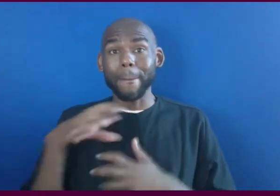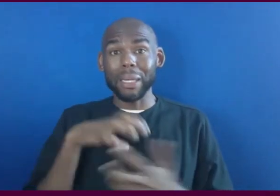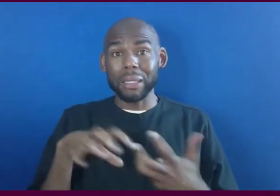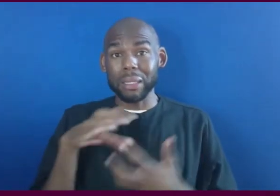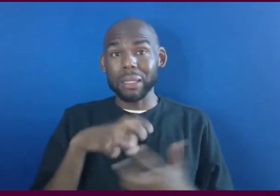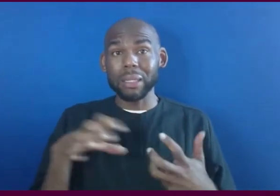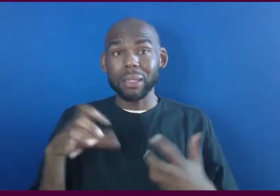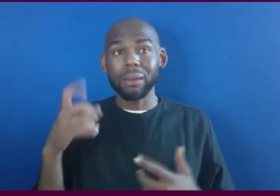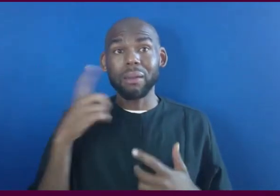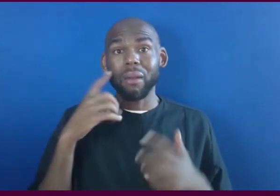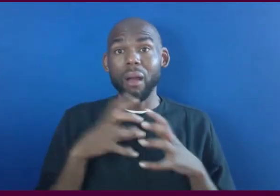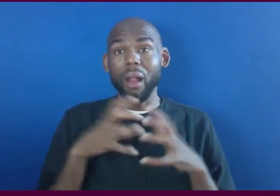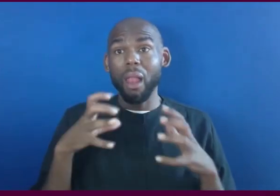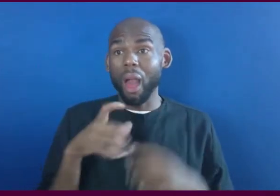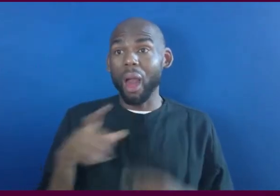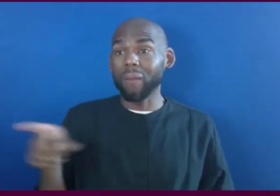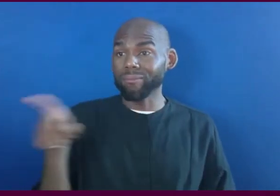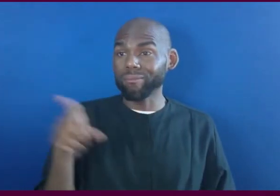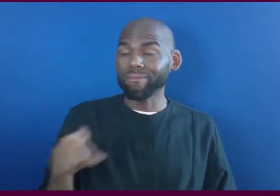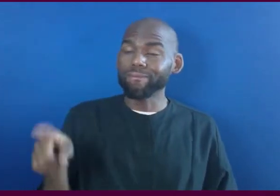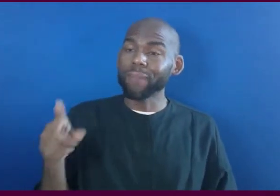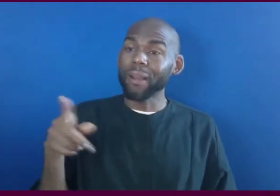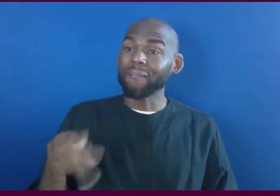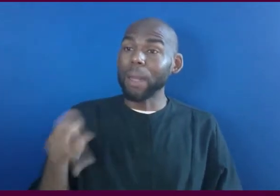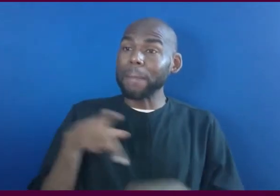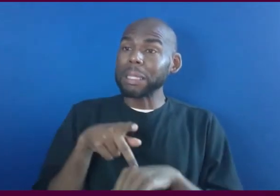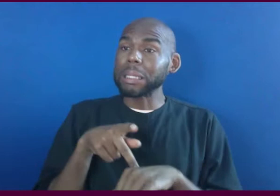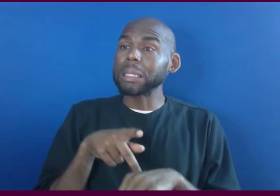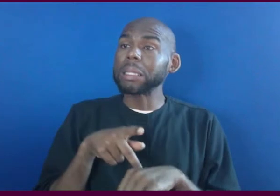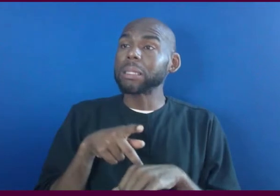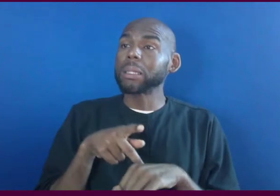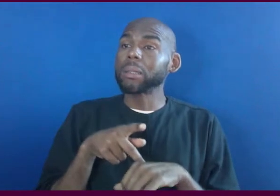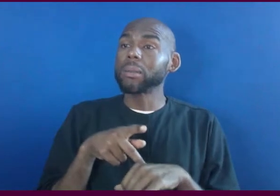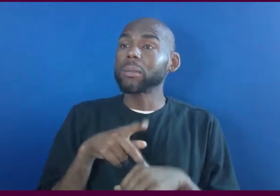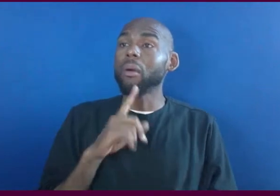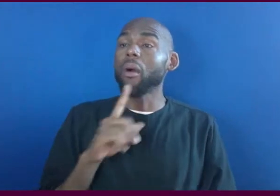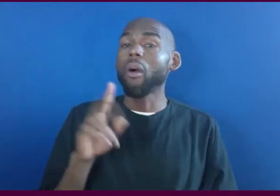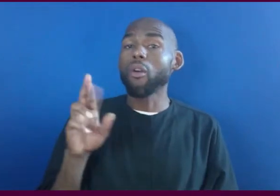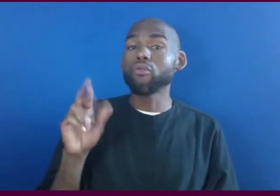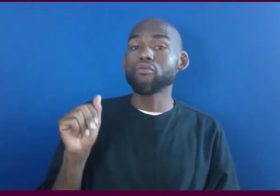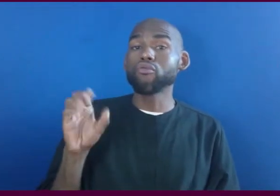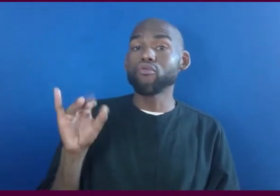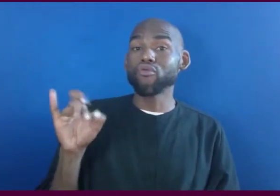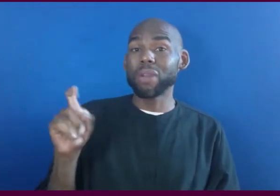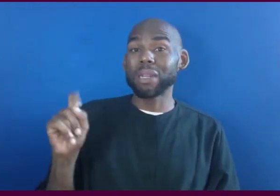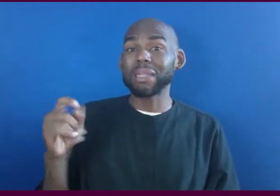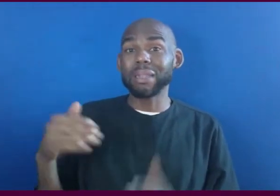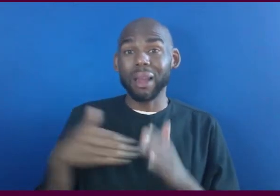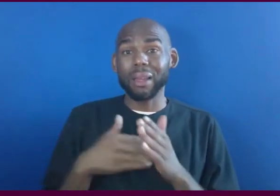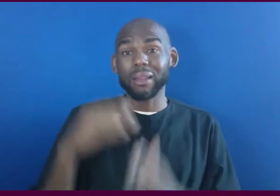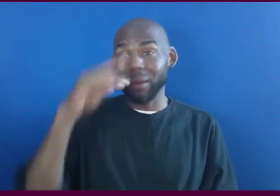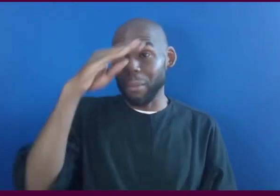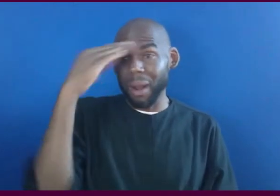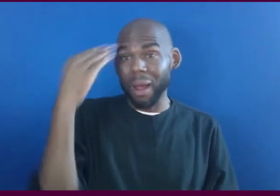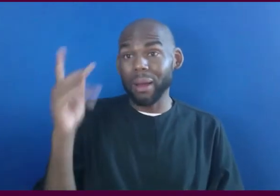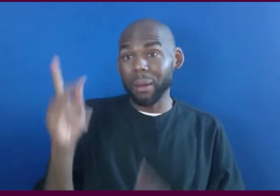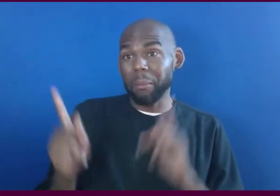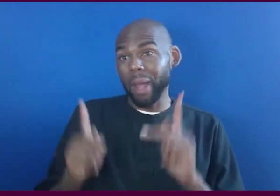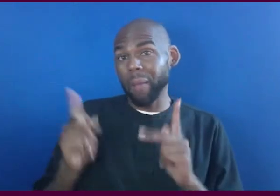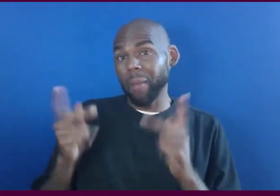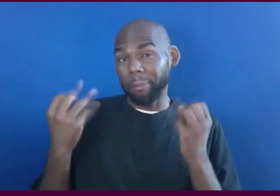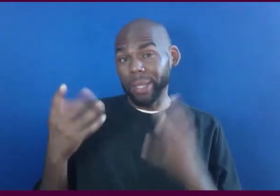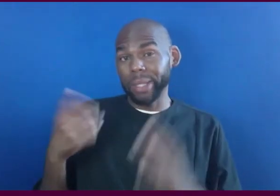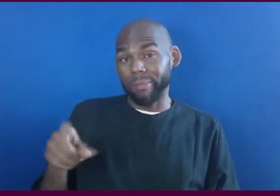I think a lot of Filipinos are kind of racist against black people.